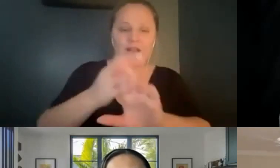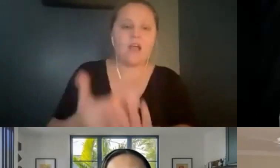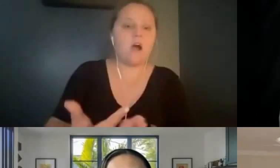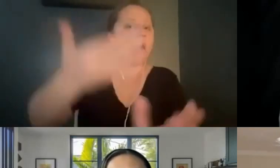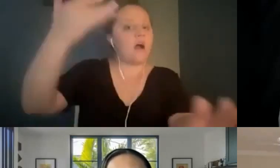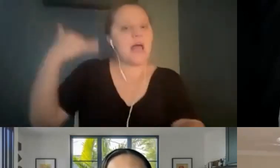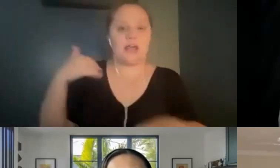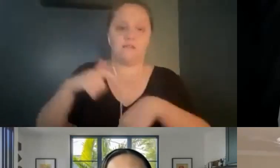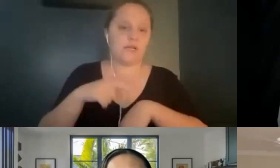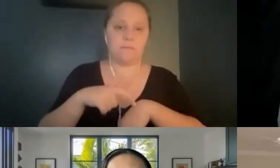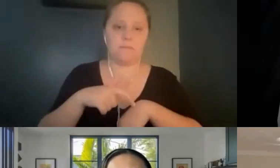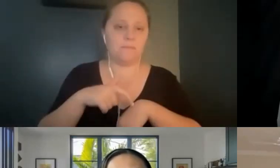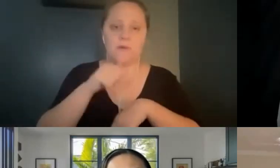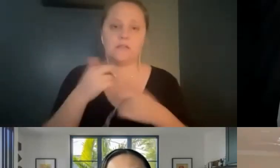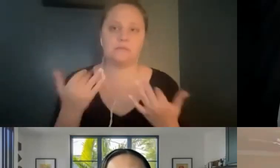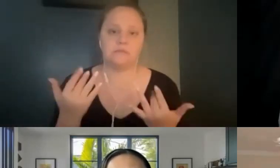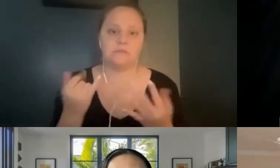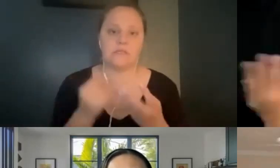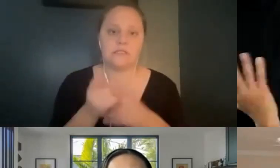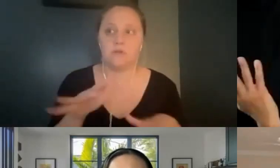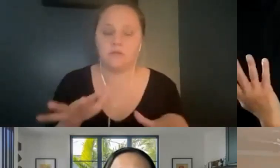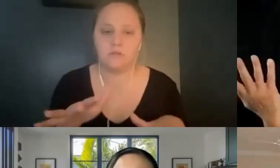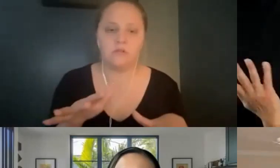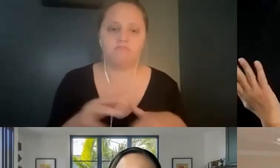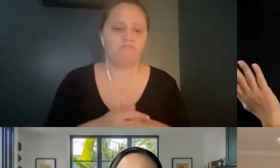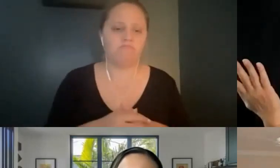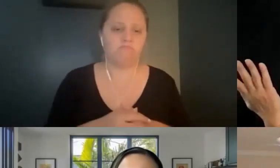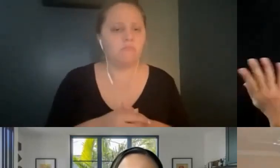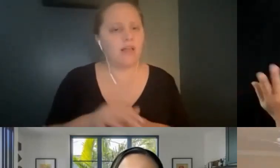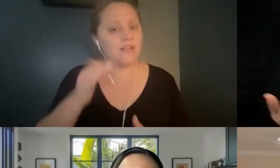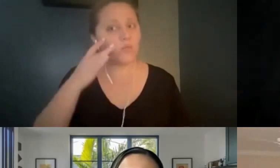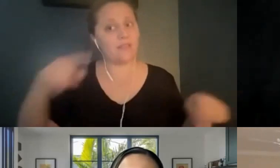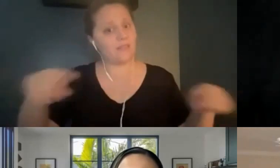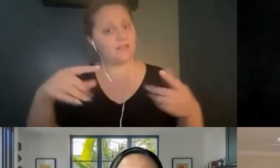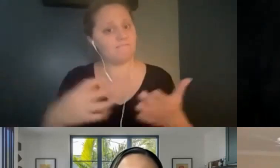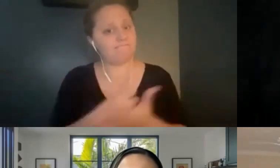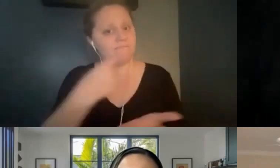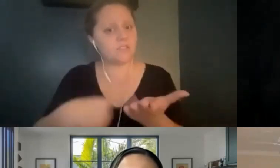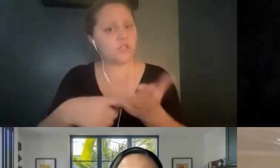So, if we have these discussions and we're planning ahead, because it can happen anytime. I think you might have said it earlier,